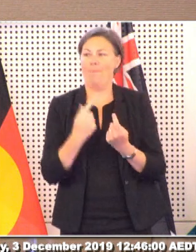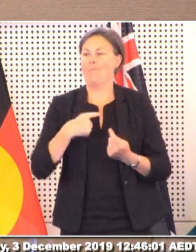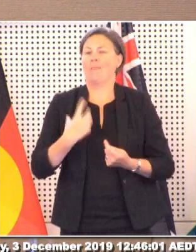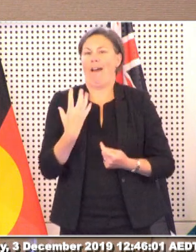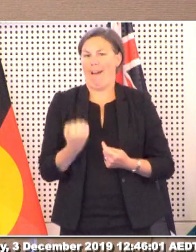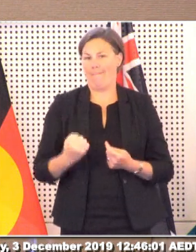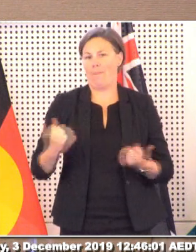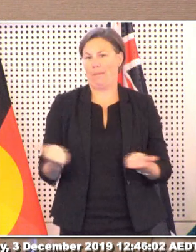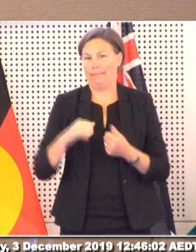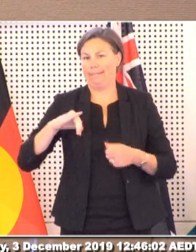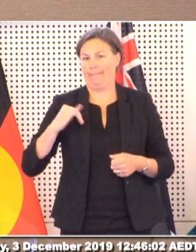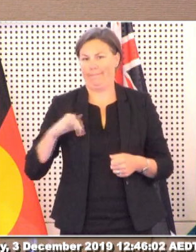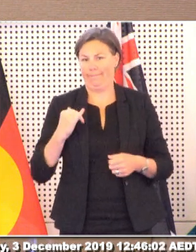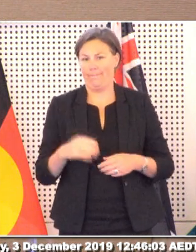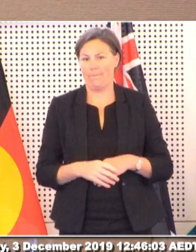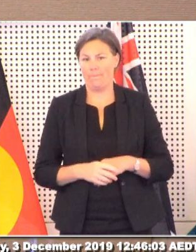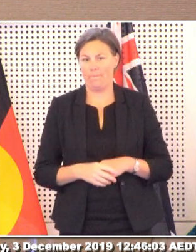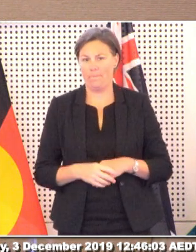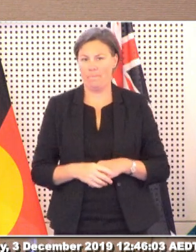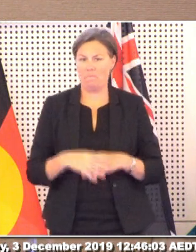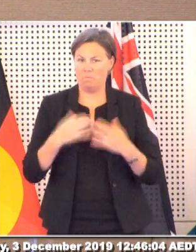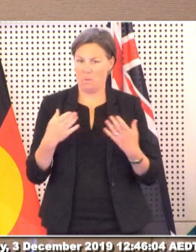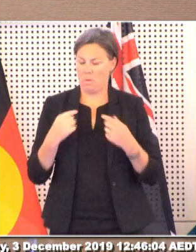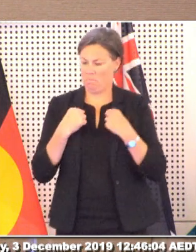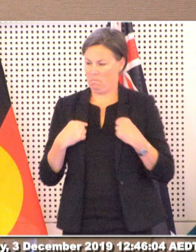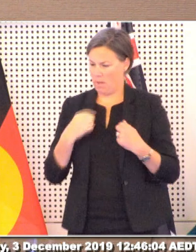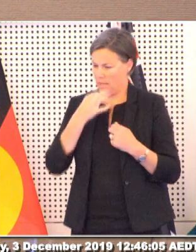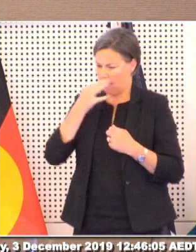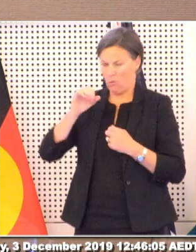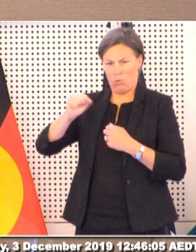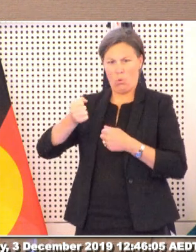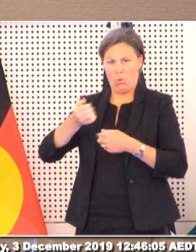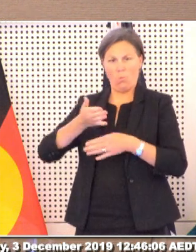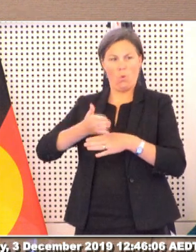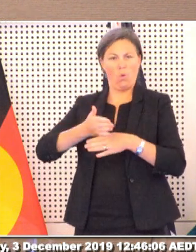So in terms of the way in which the office operates, have you divided